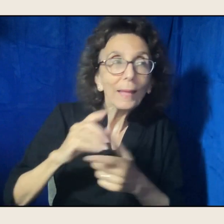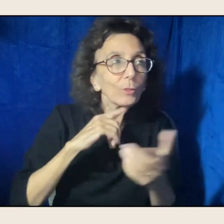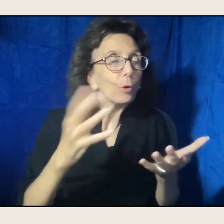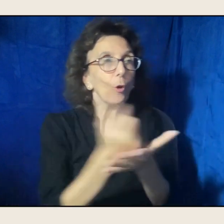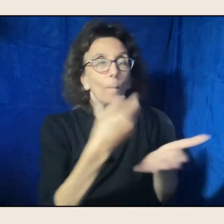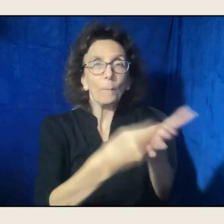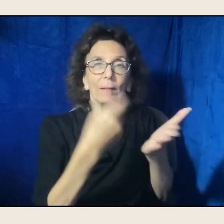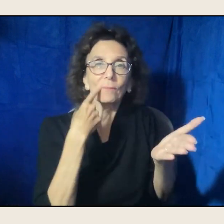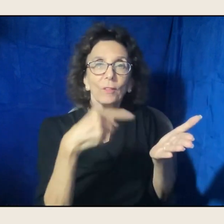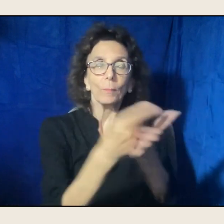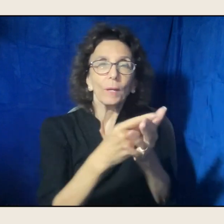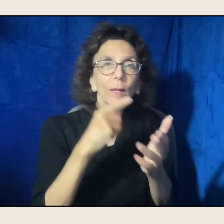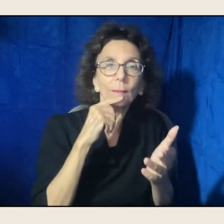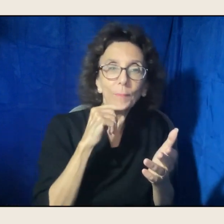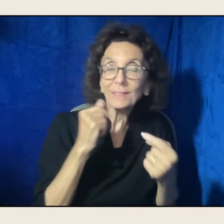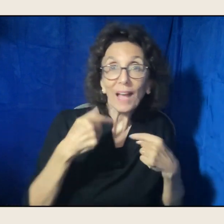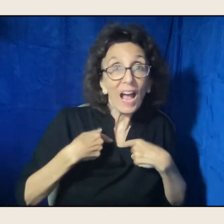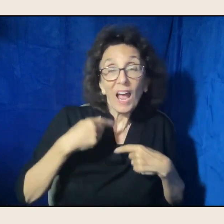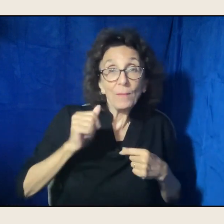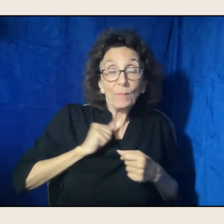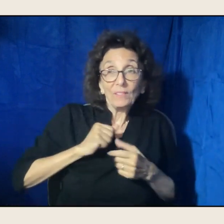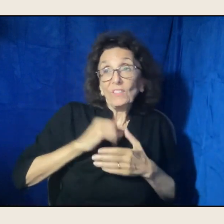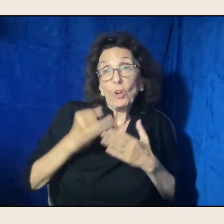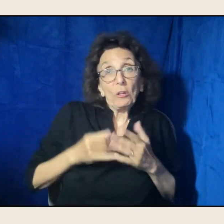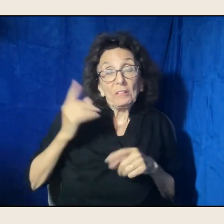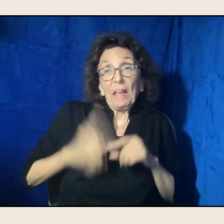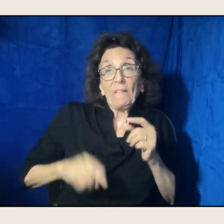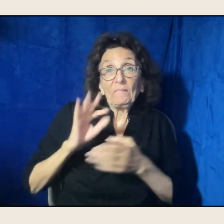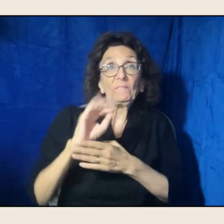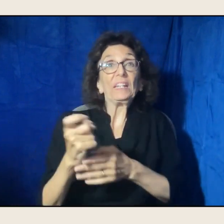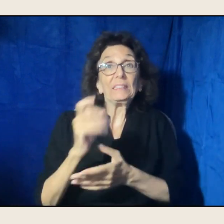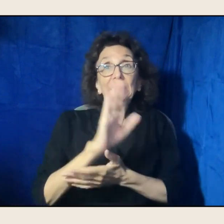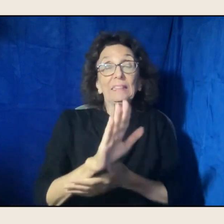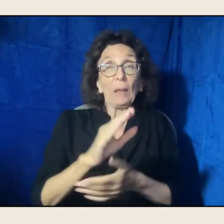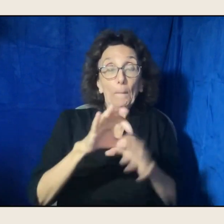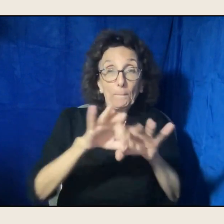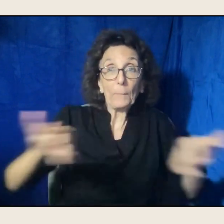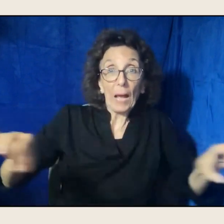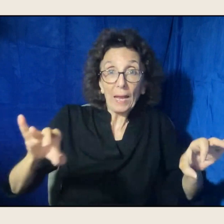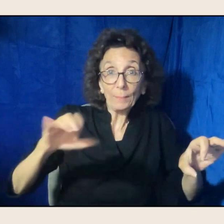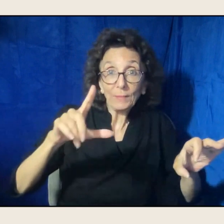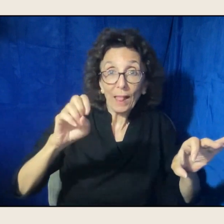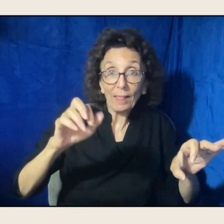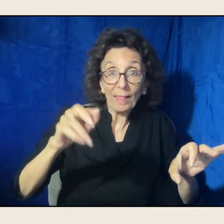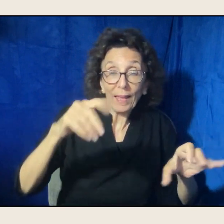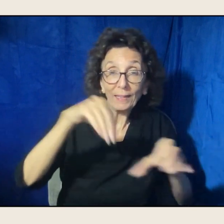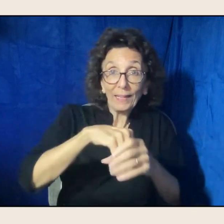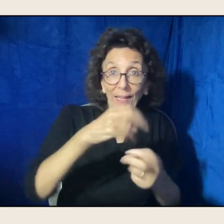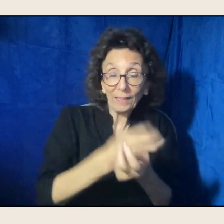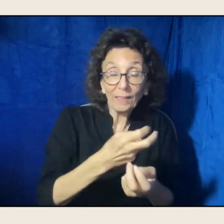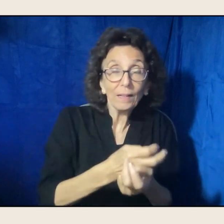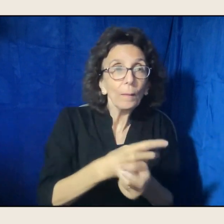which I could not do as an artist or as an art project, how do you create a condition of hope, you know?